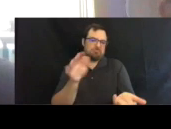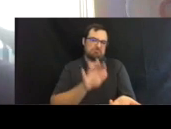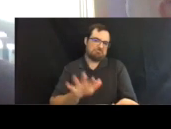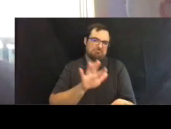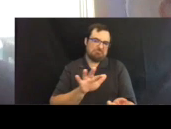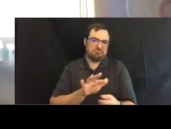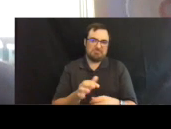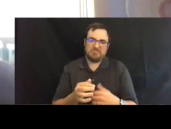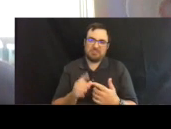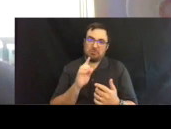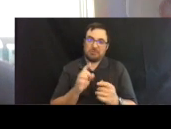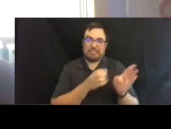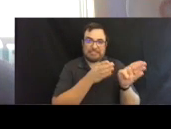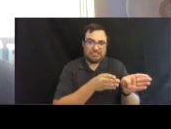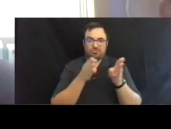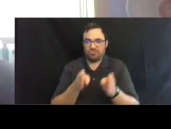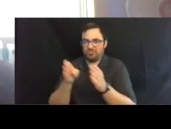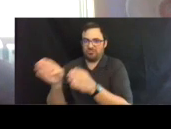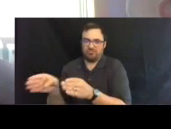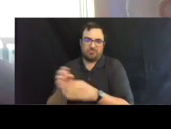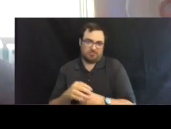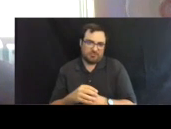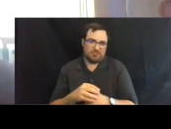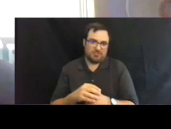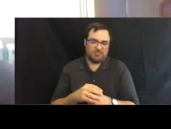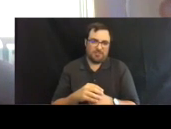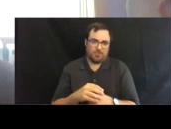each portion of your task.. a kids attention span is not going to